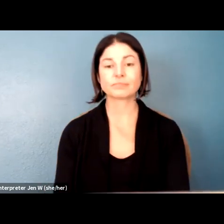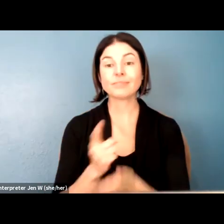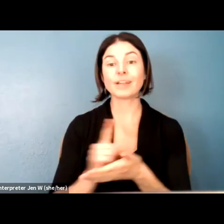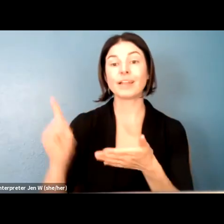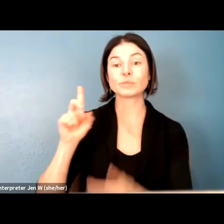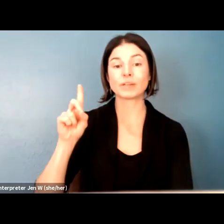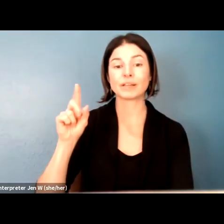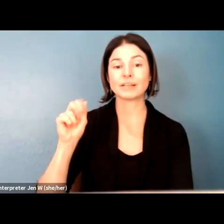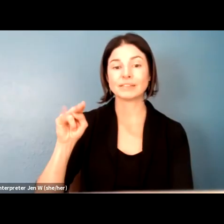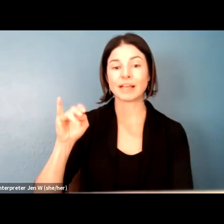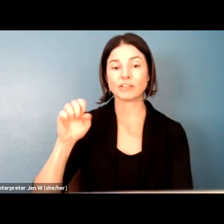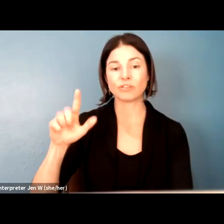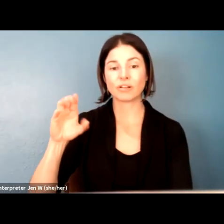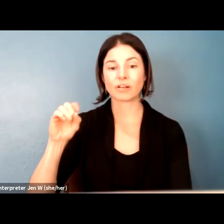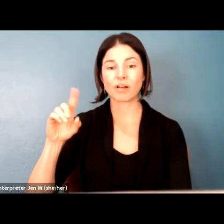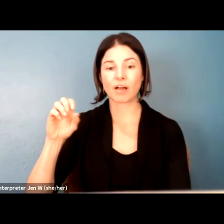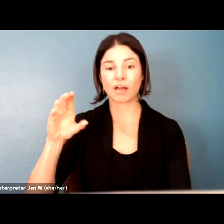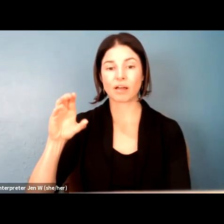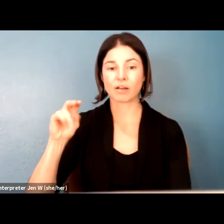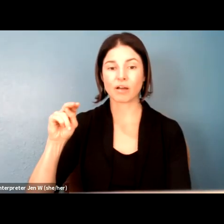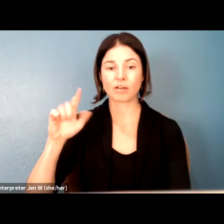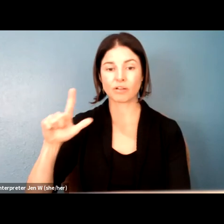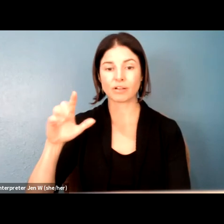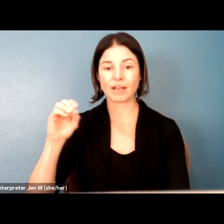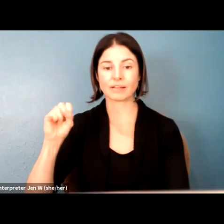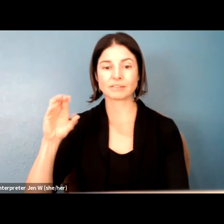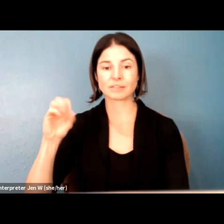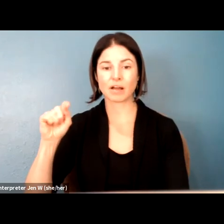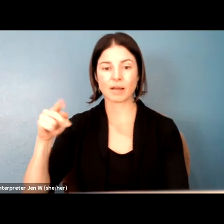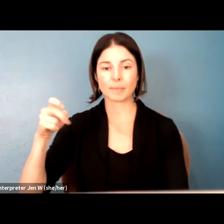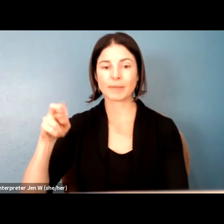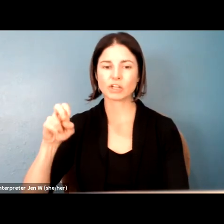Peters discuss their book in the struggle, scholars and the fight